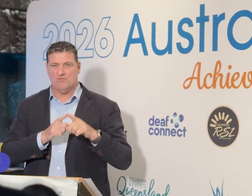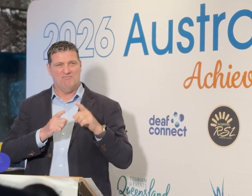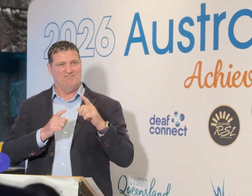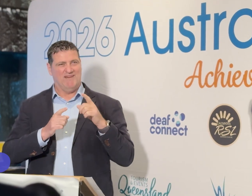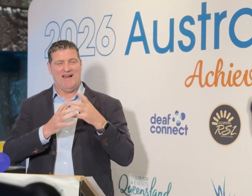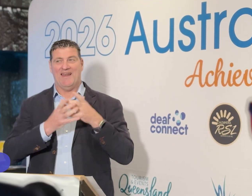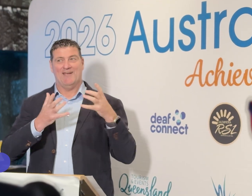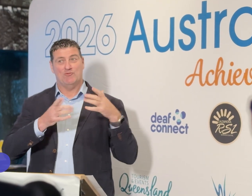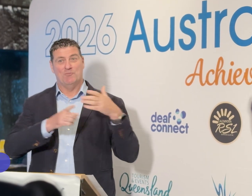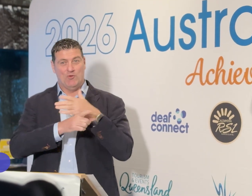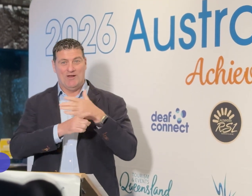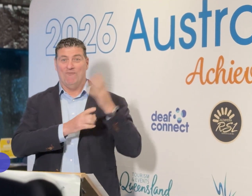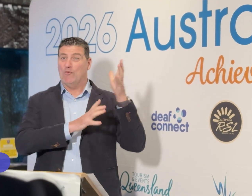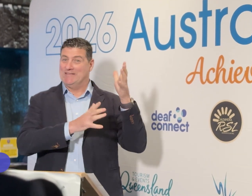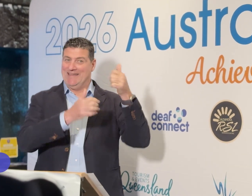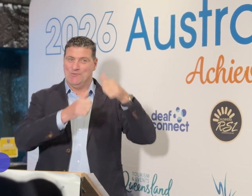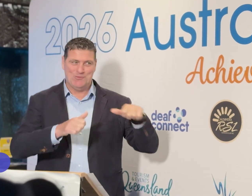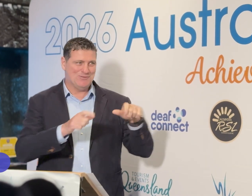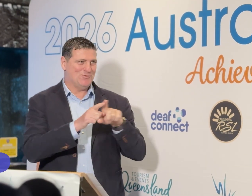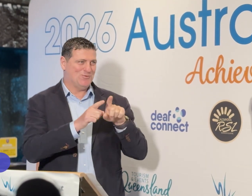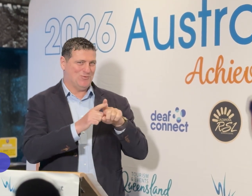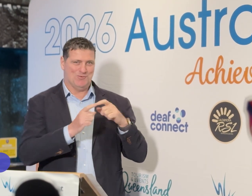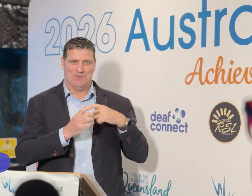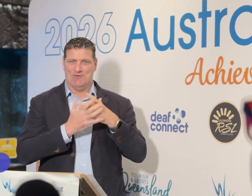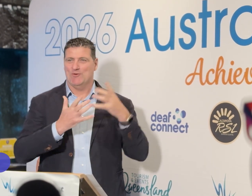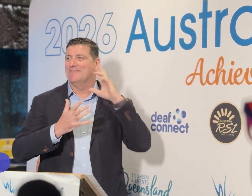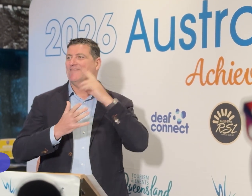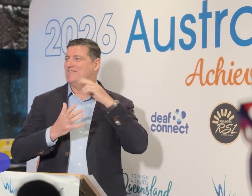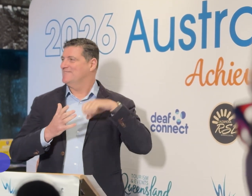We're also the largest employer of Auslan users. We have contingent of Deaf staff,